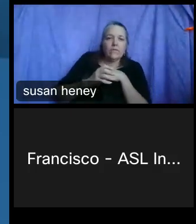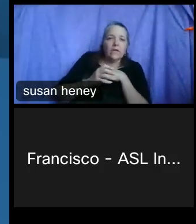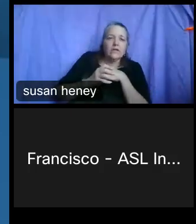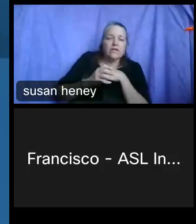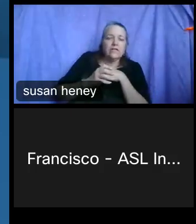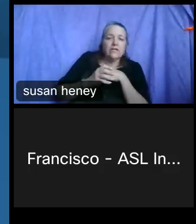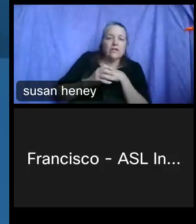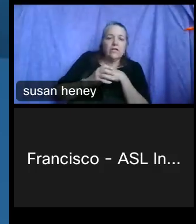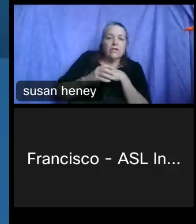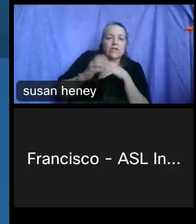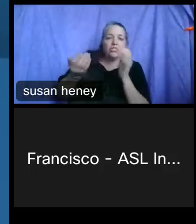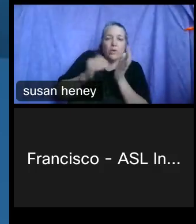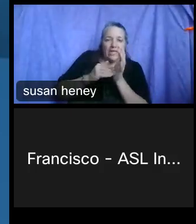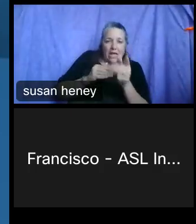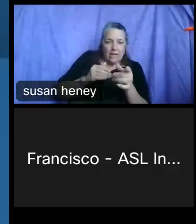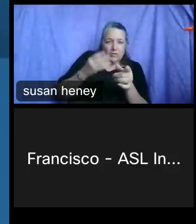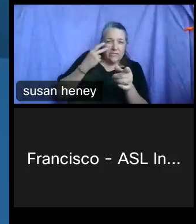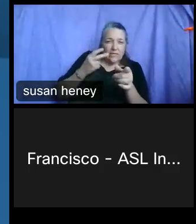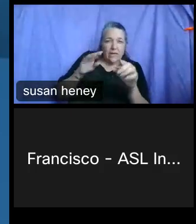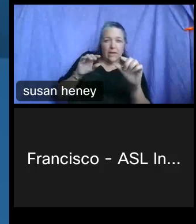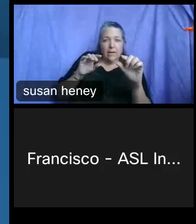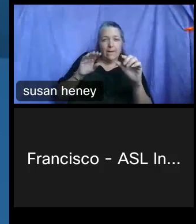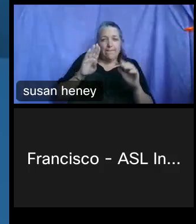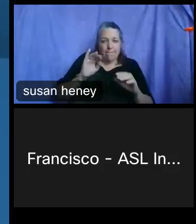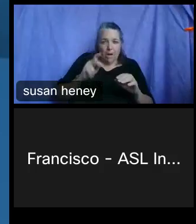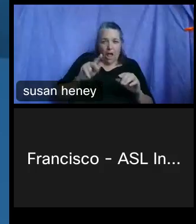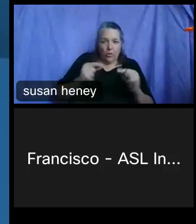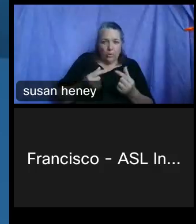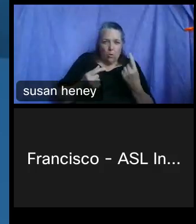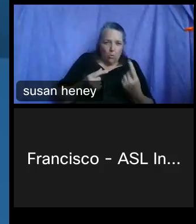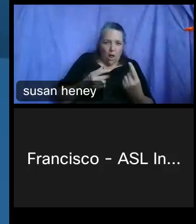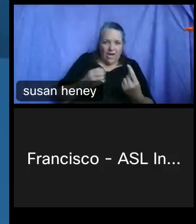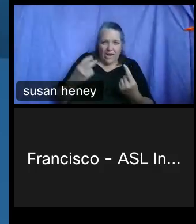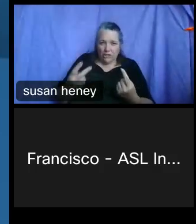is block group one, and the remainder is block group two. The population of